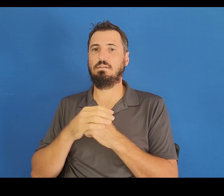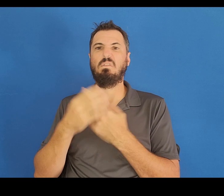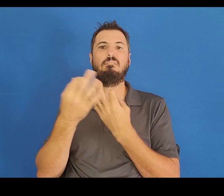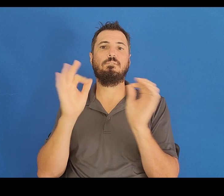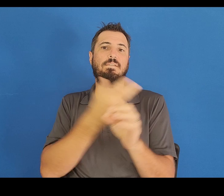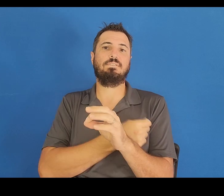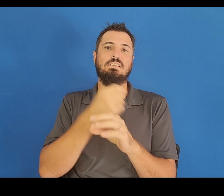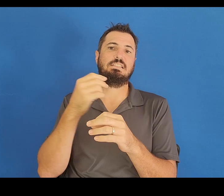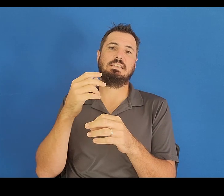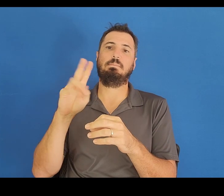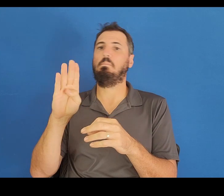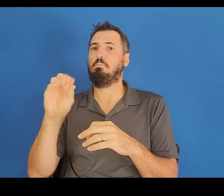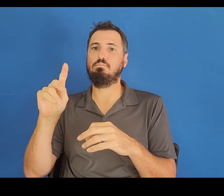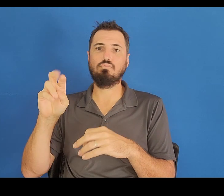for everyone ages 5 and up.